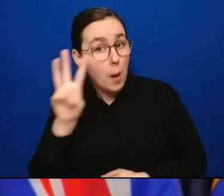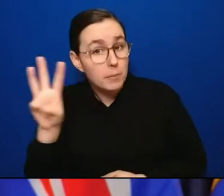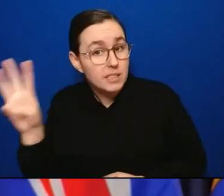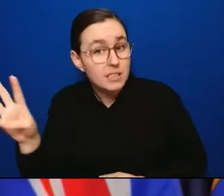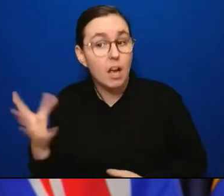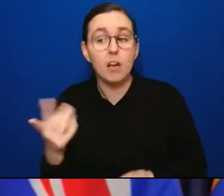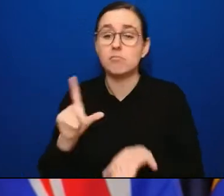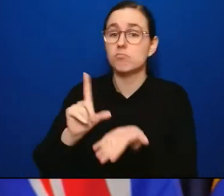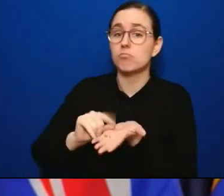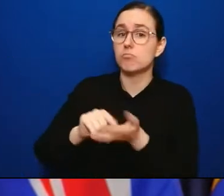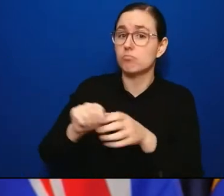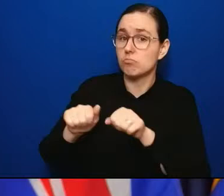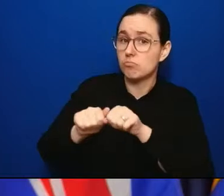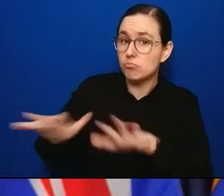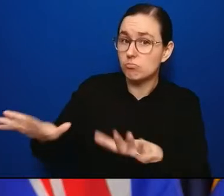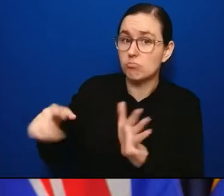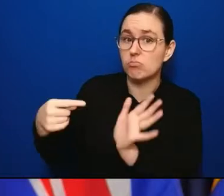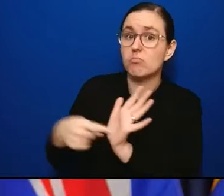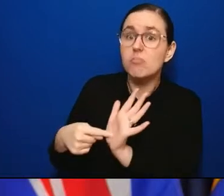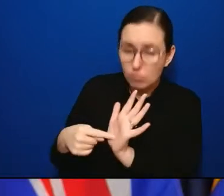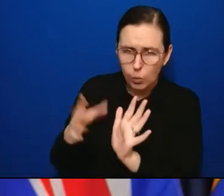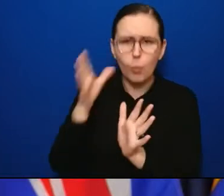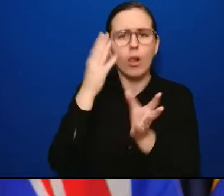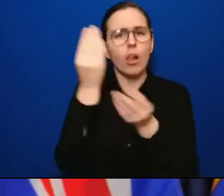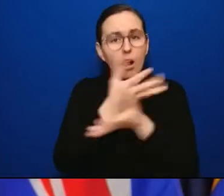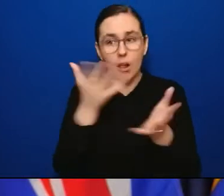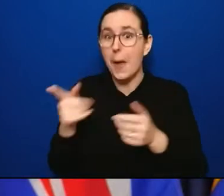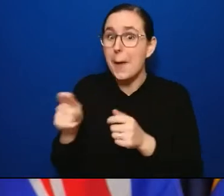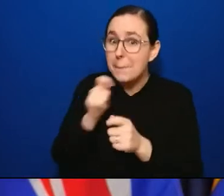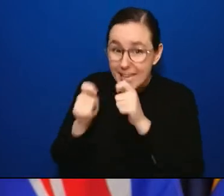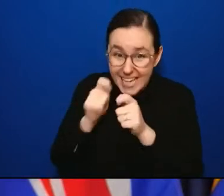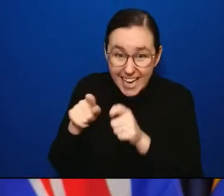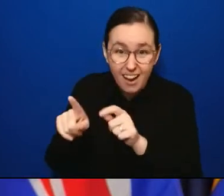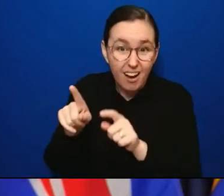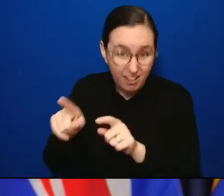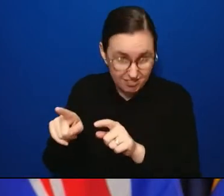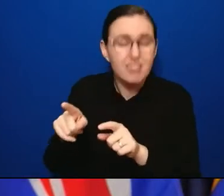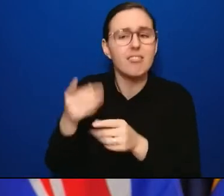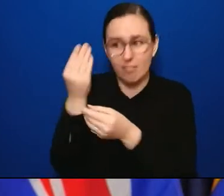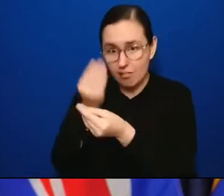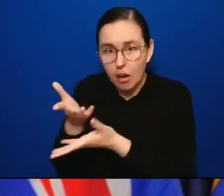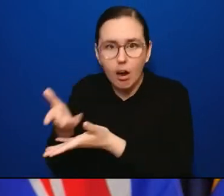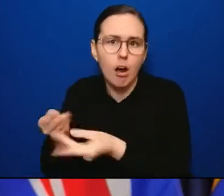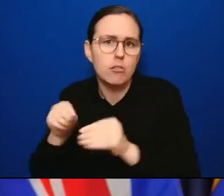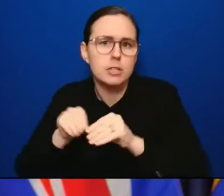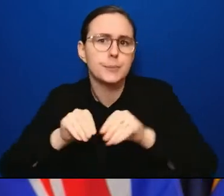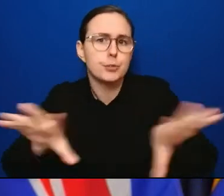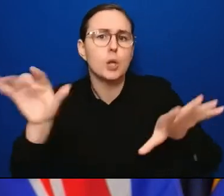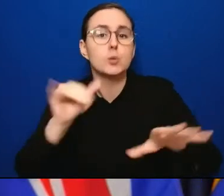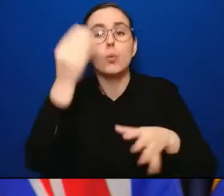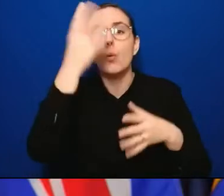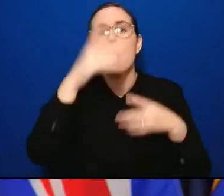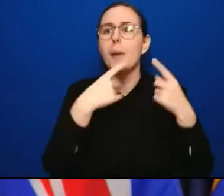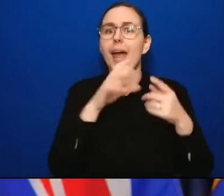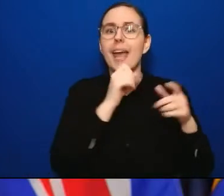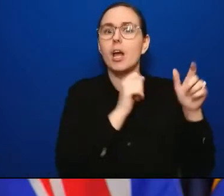social media platforms as well. Let people know through you and members of the media in communities when that's going to